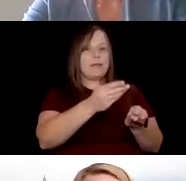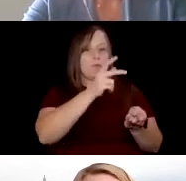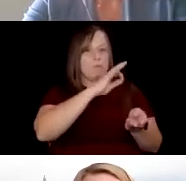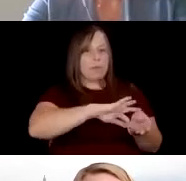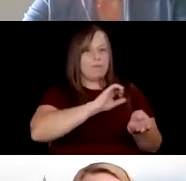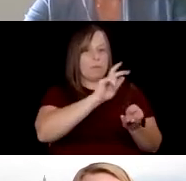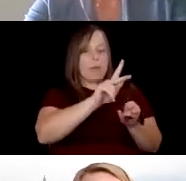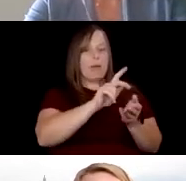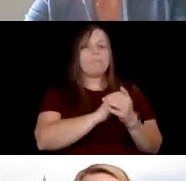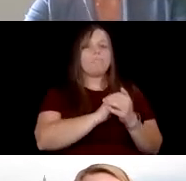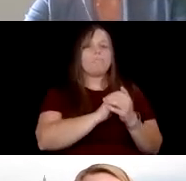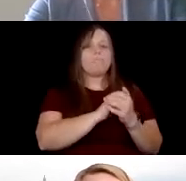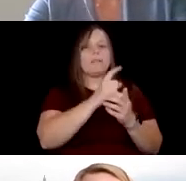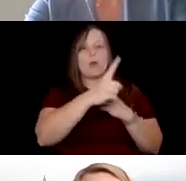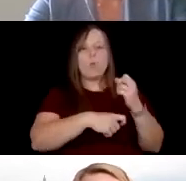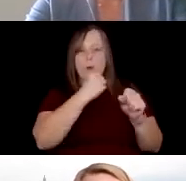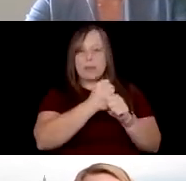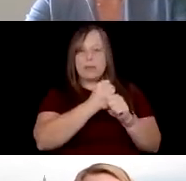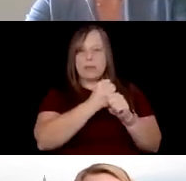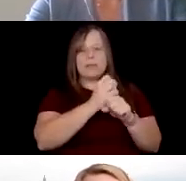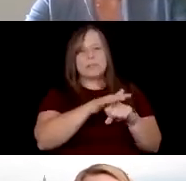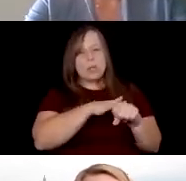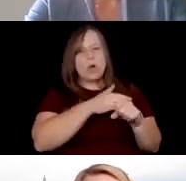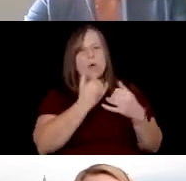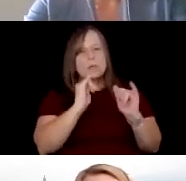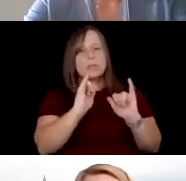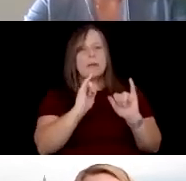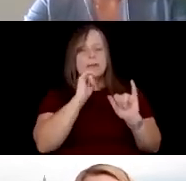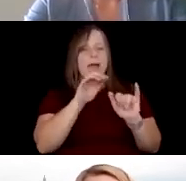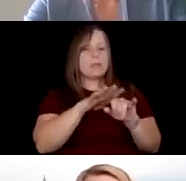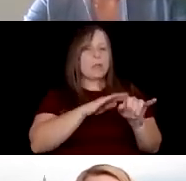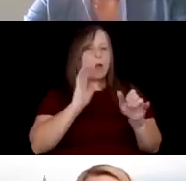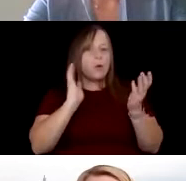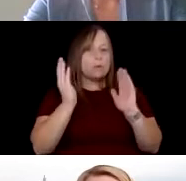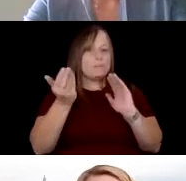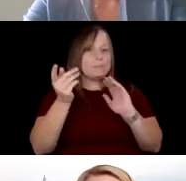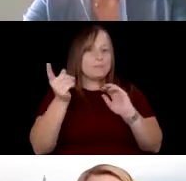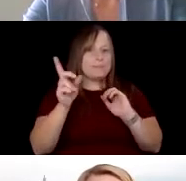The reprocess could take up to a year. So it is still slow, but it's not quite as slow as going through the Department of Defense.